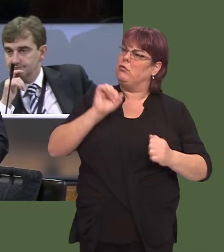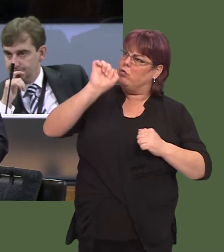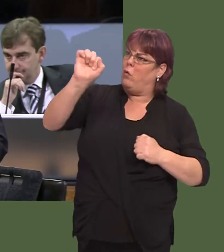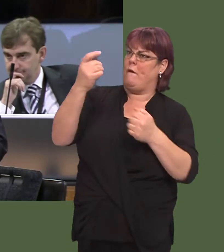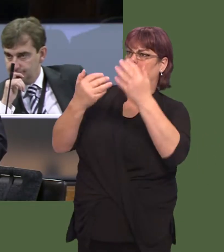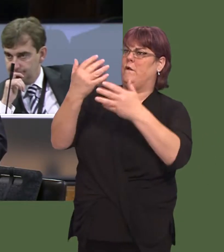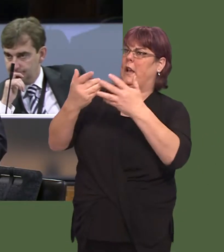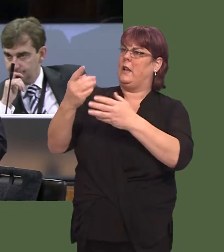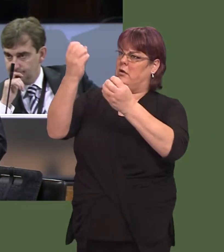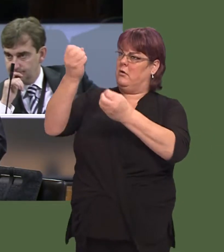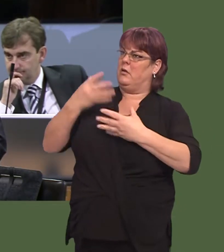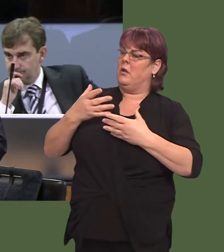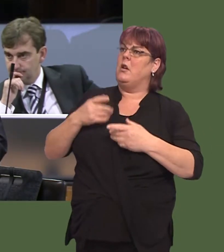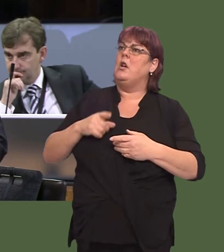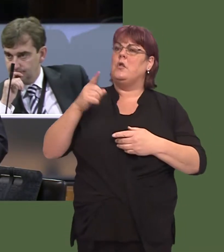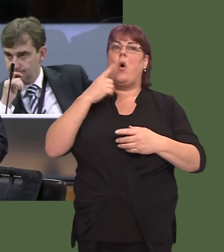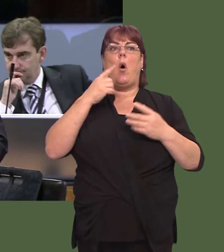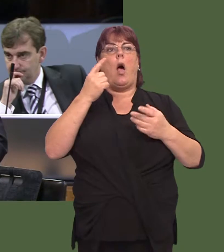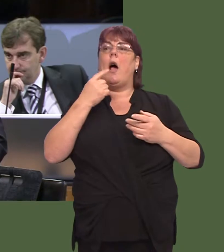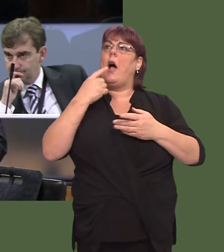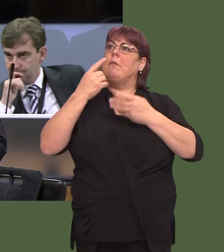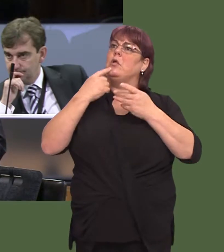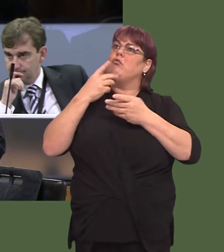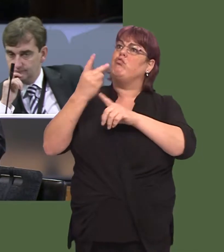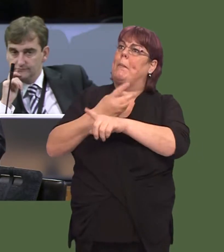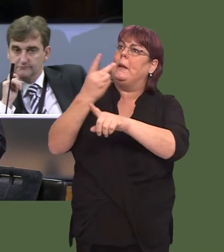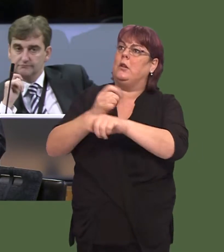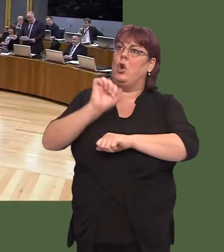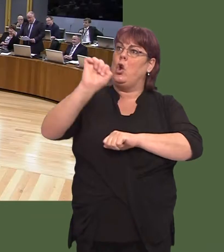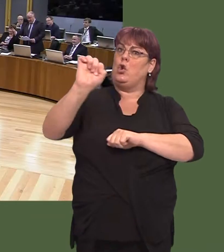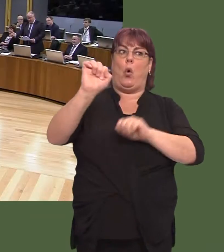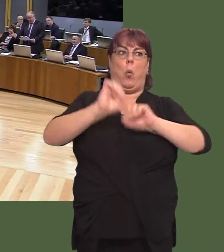I used the waiting times that your Government published last week that said that waiting